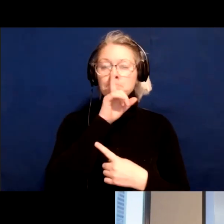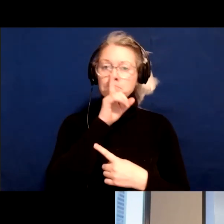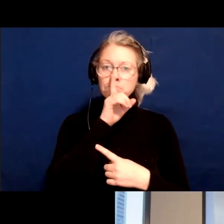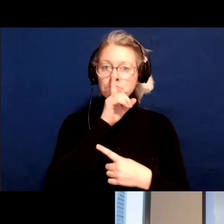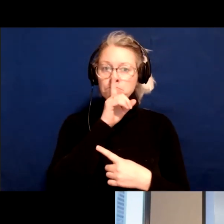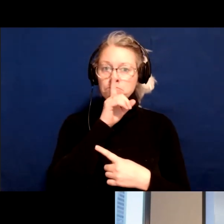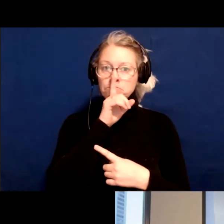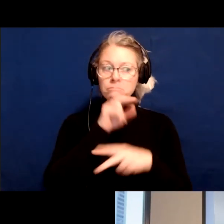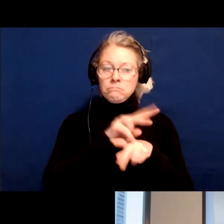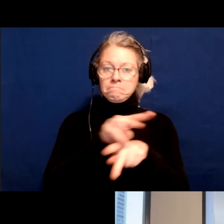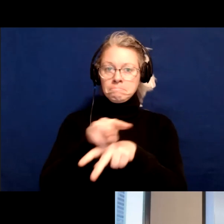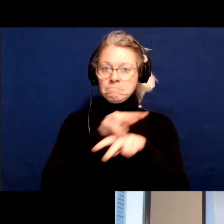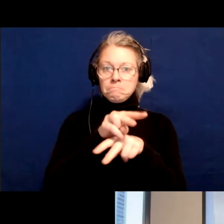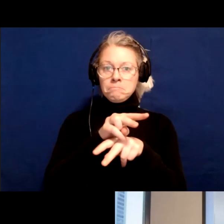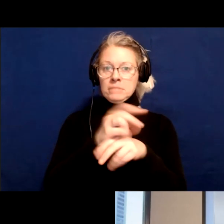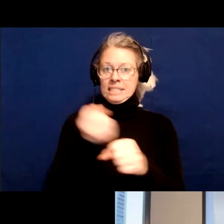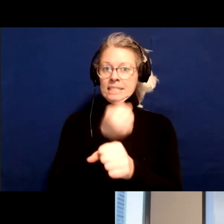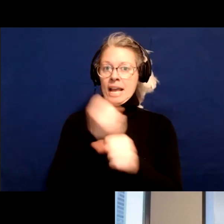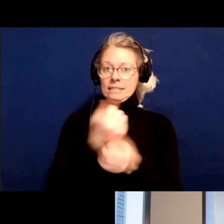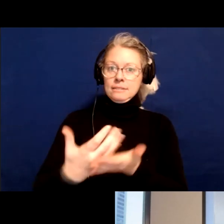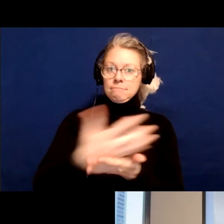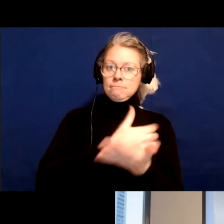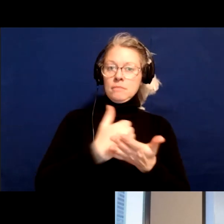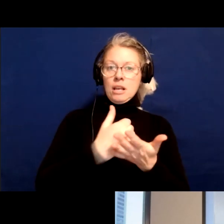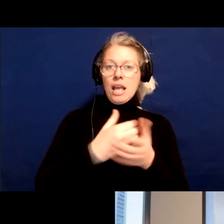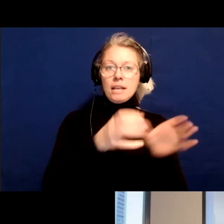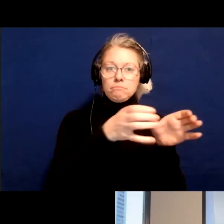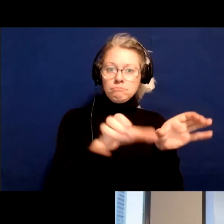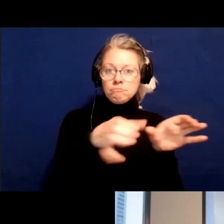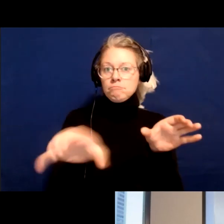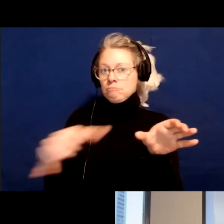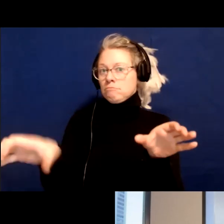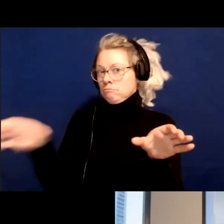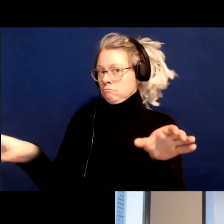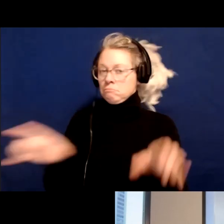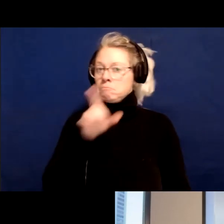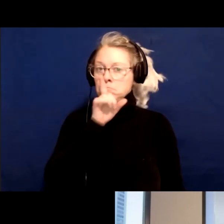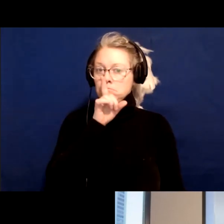published the data around artistic disciplines. However, our Research and Policy Manager Greg